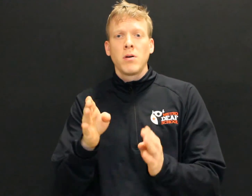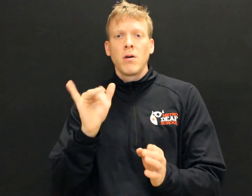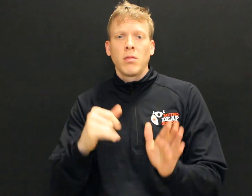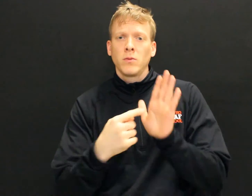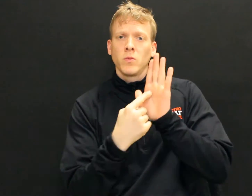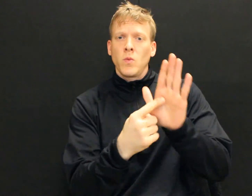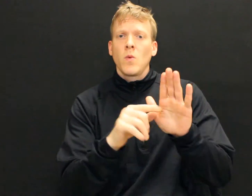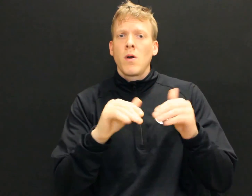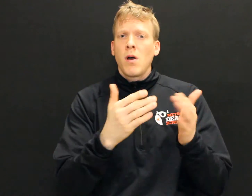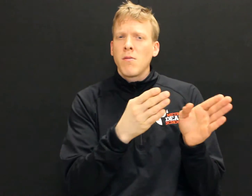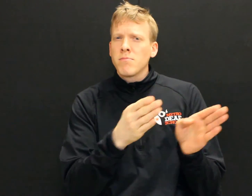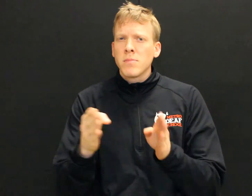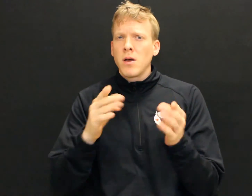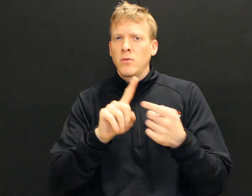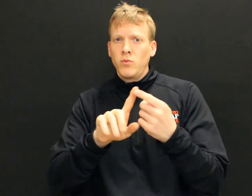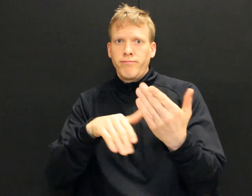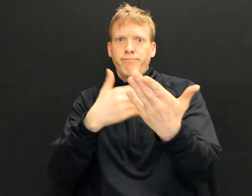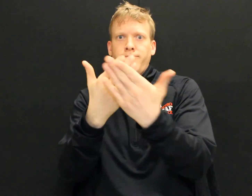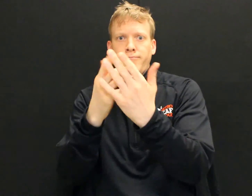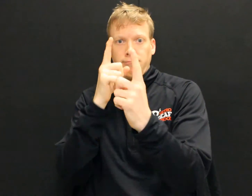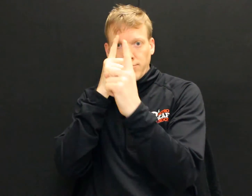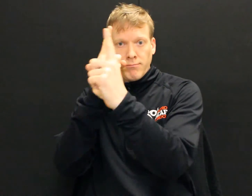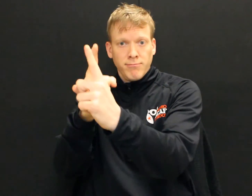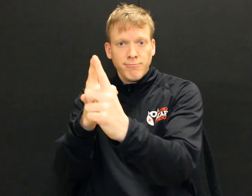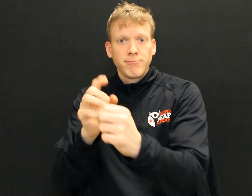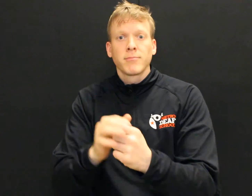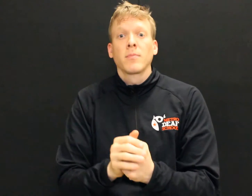that shows how they plan to achieve their goals.